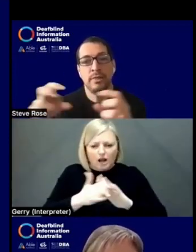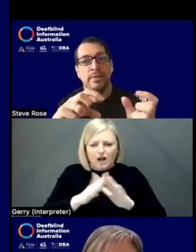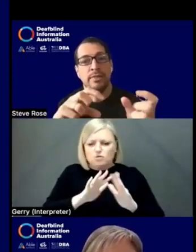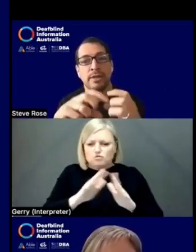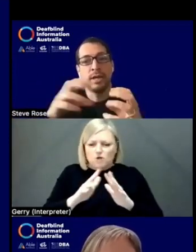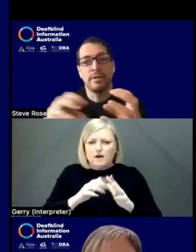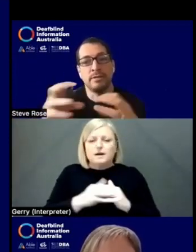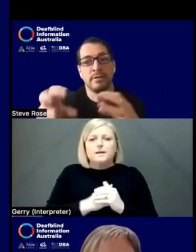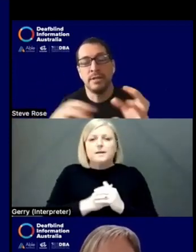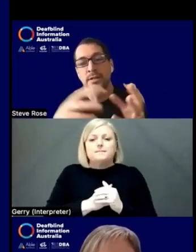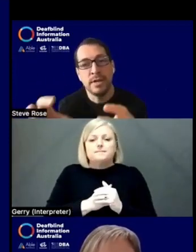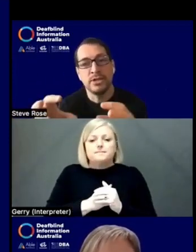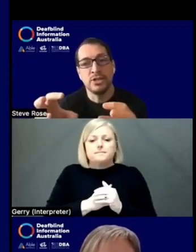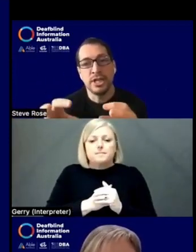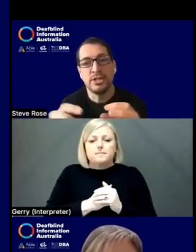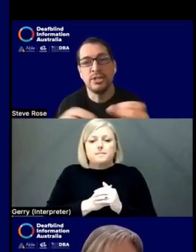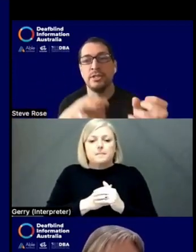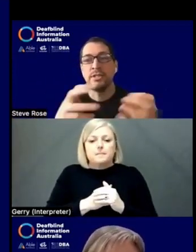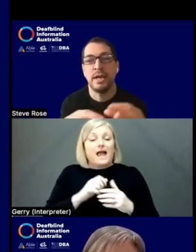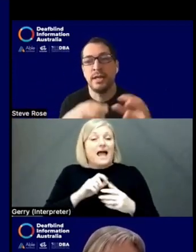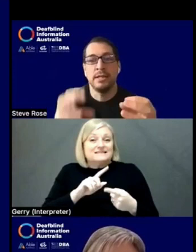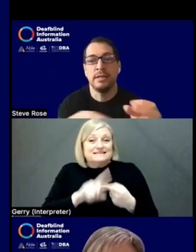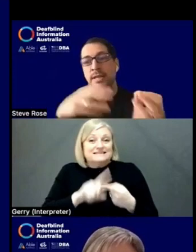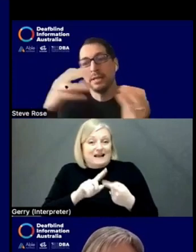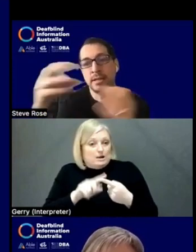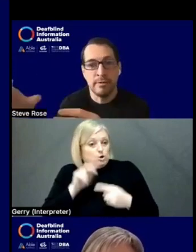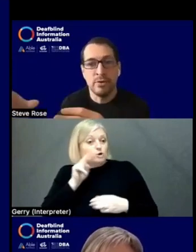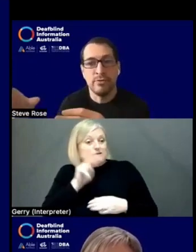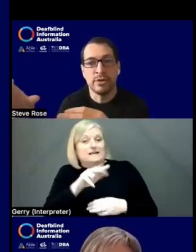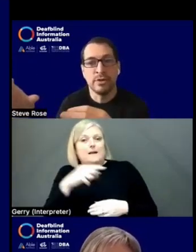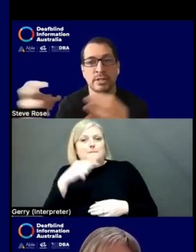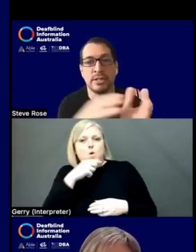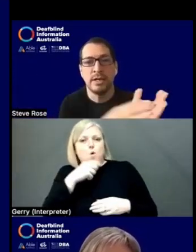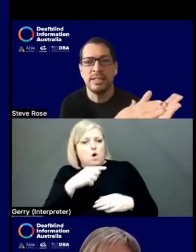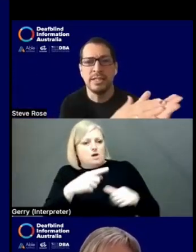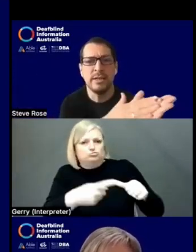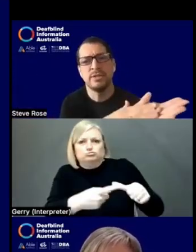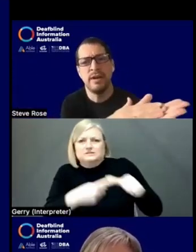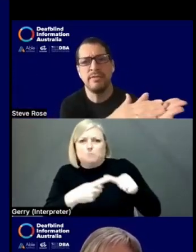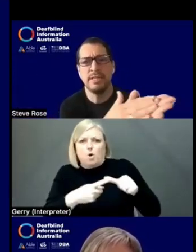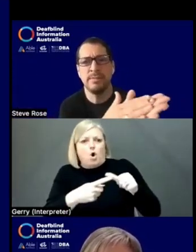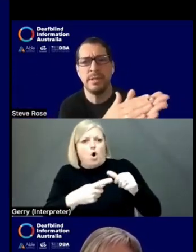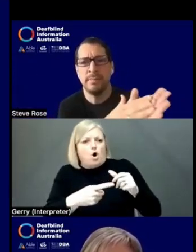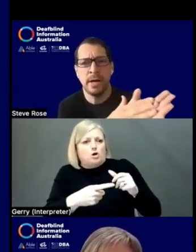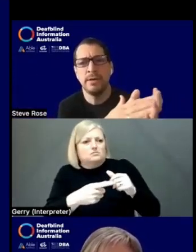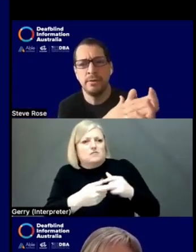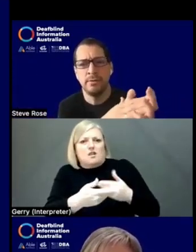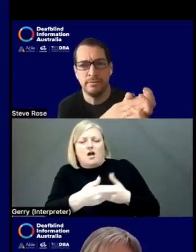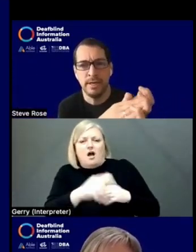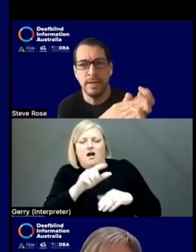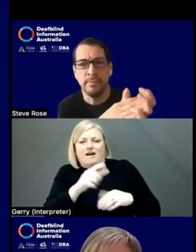the emerging gestures and then kind of moving on in to signs and it was a similar path way for him.